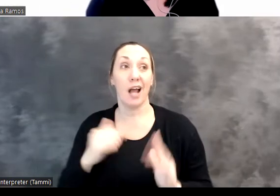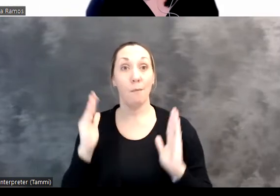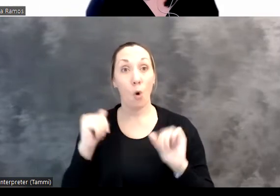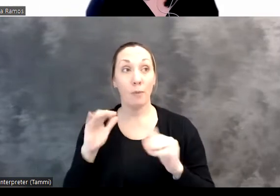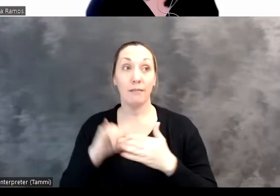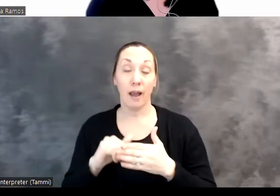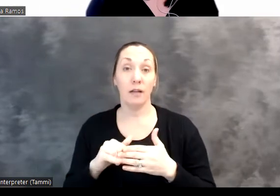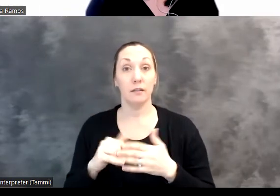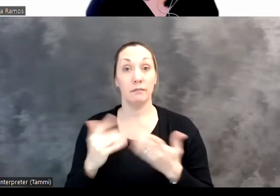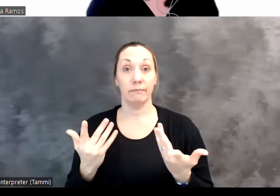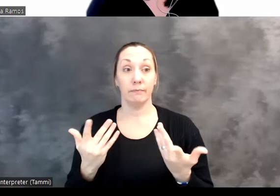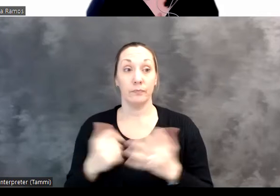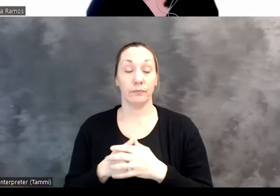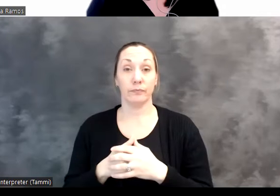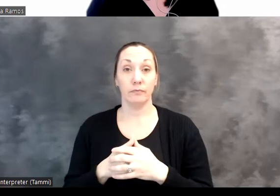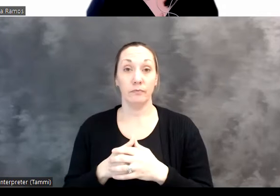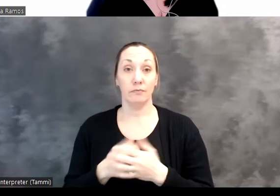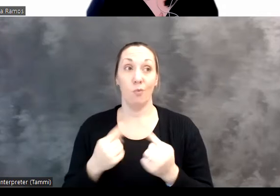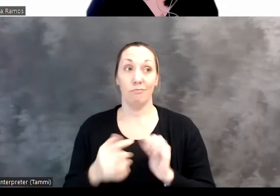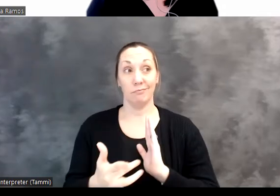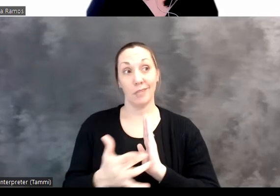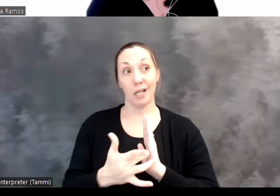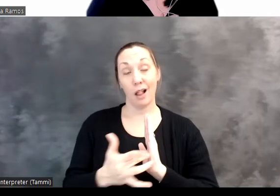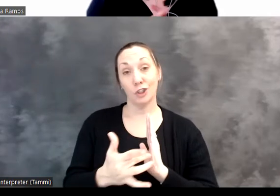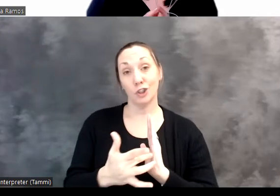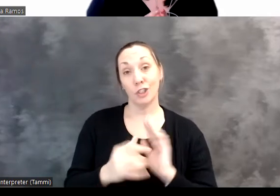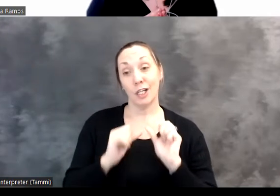ing good scientific studies, complexity of who you are studying basically.